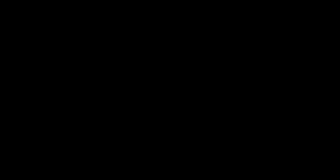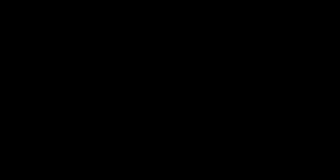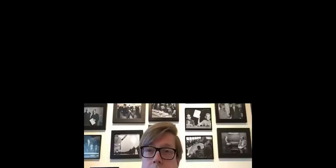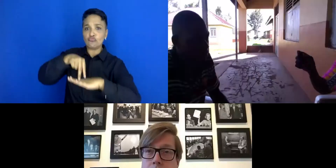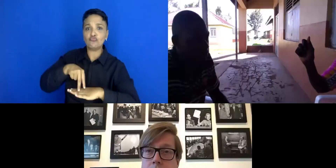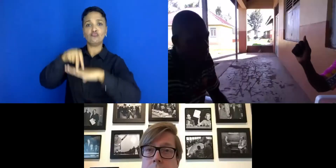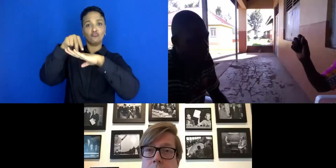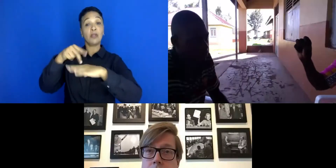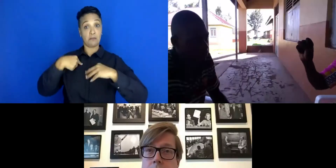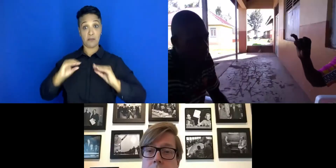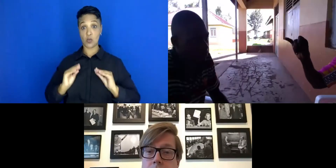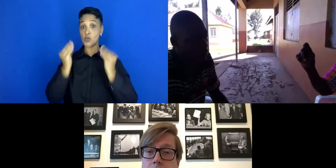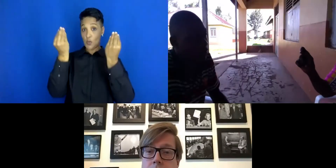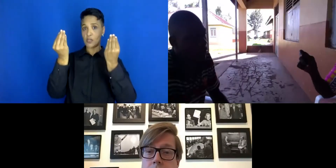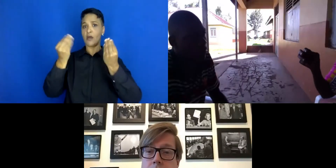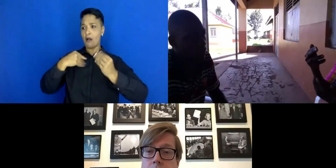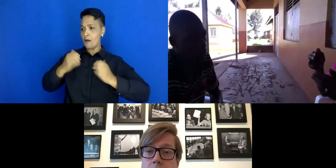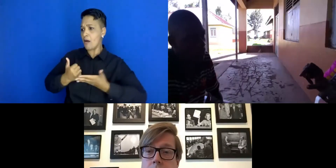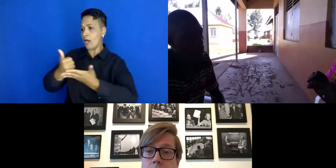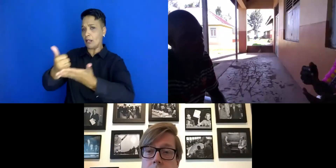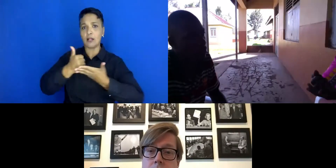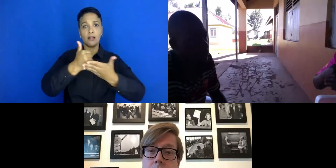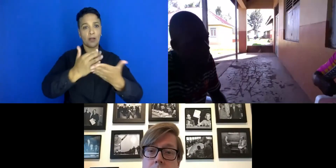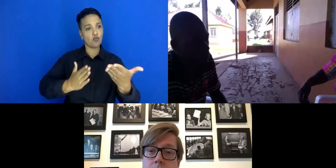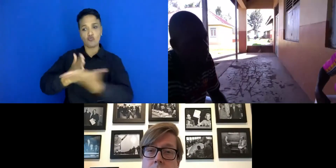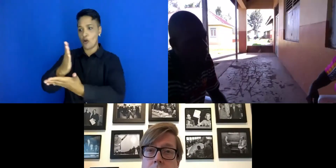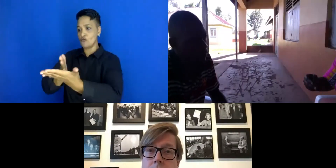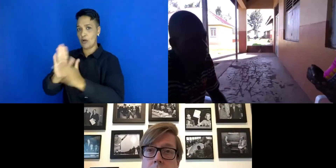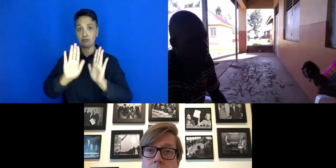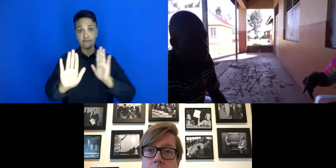rights as young people with disabilities as well as a former unsdg young leader